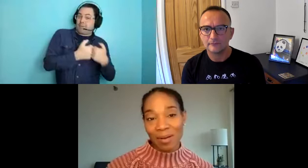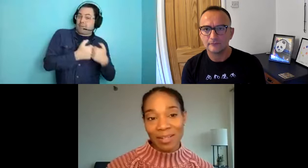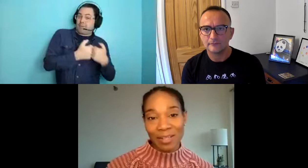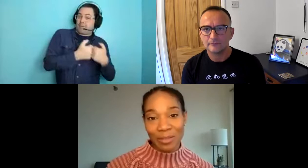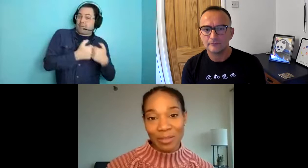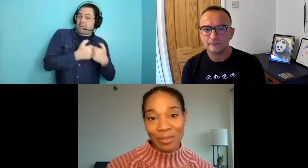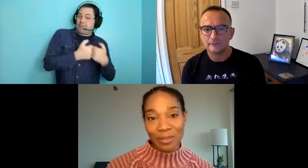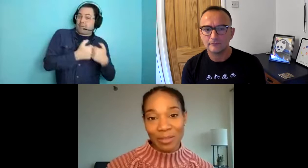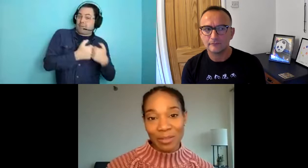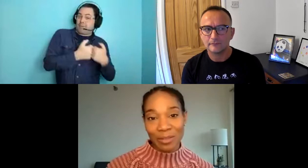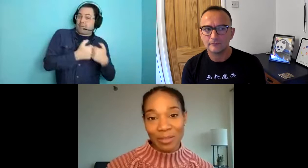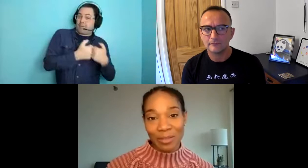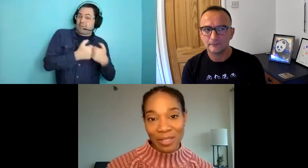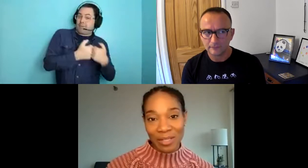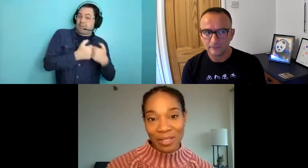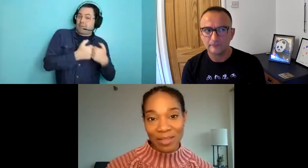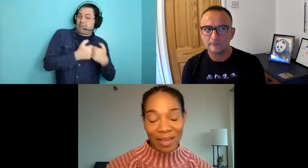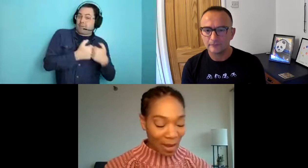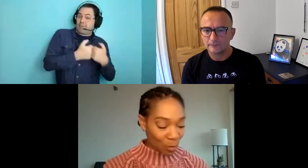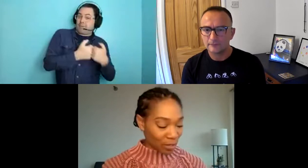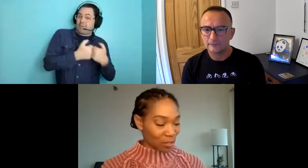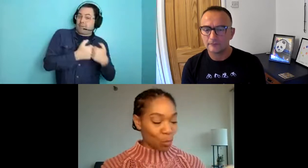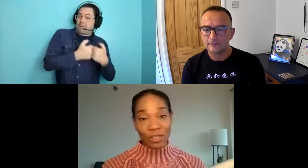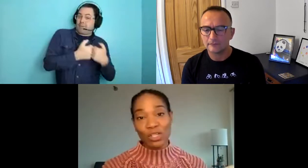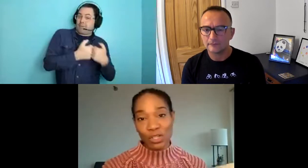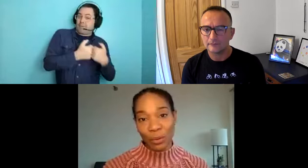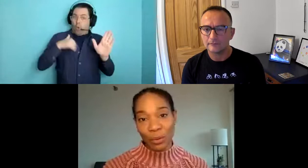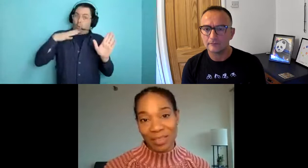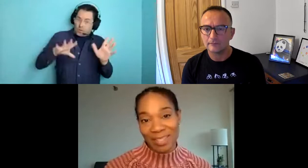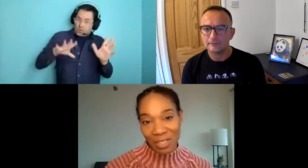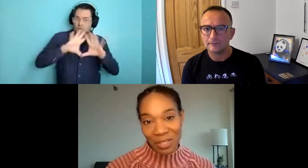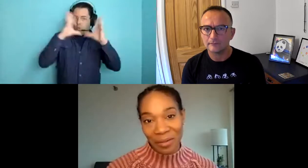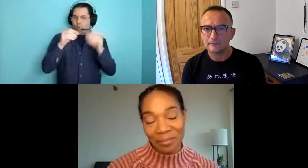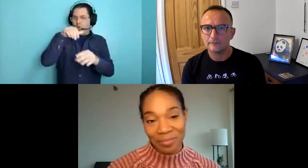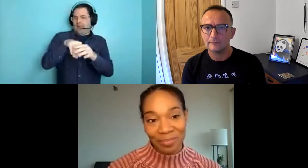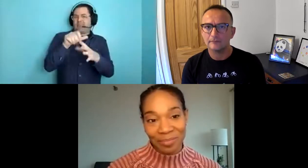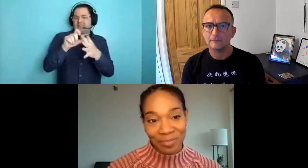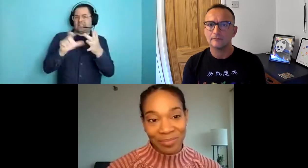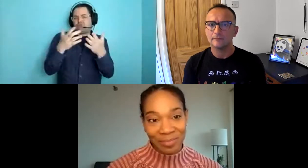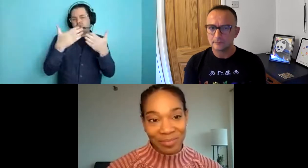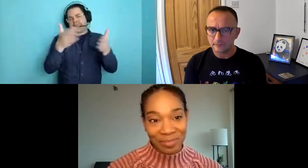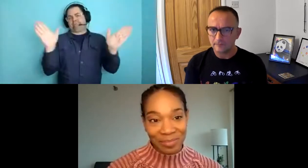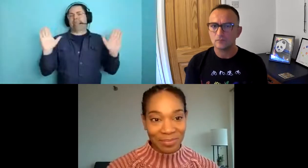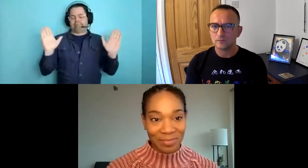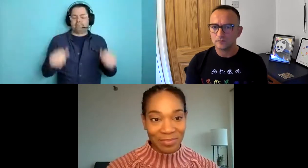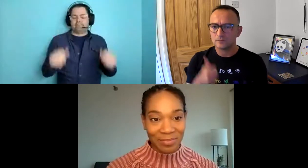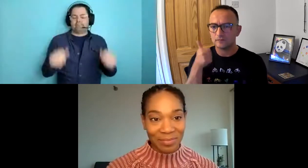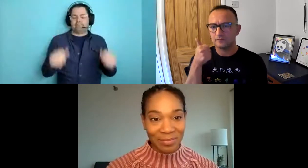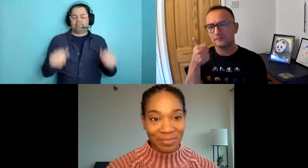Fantastic.